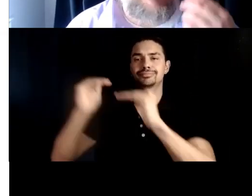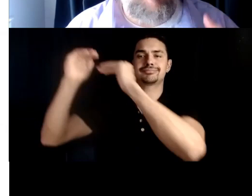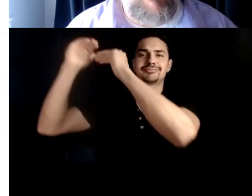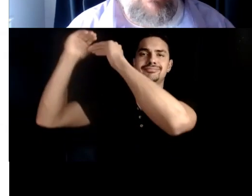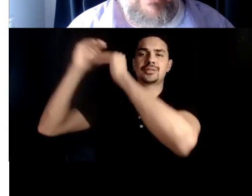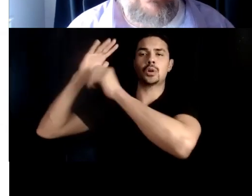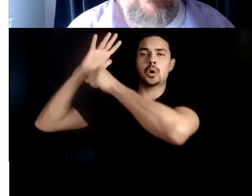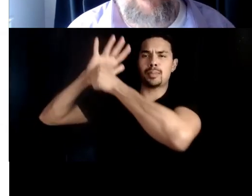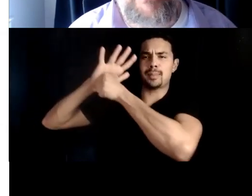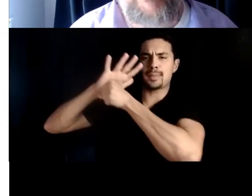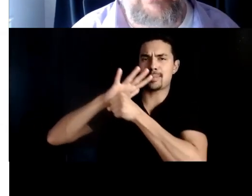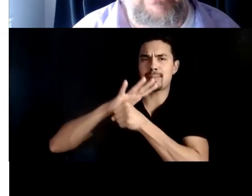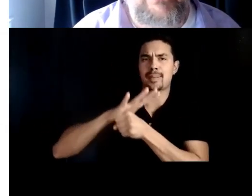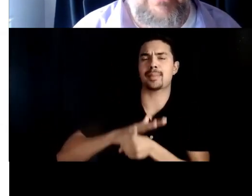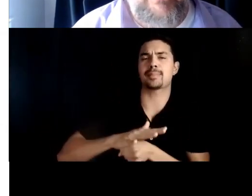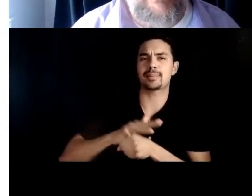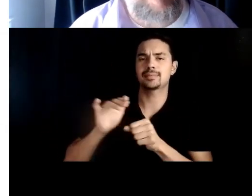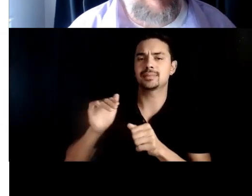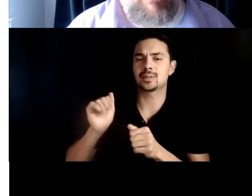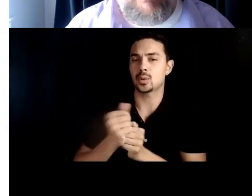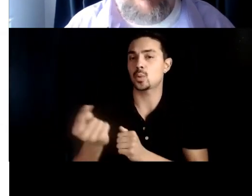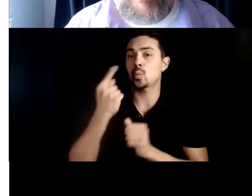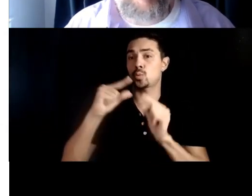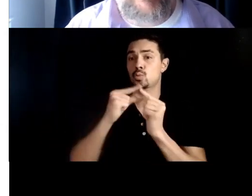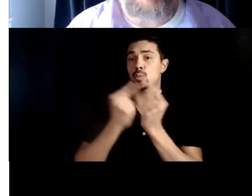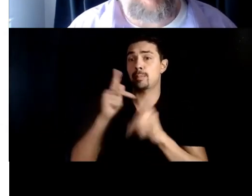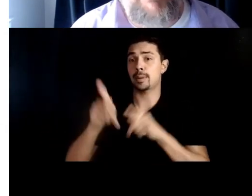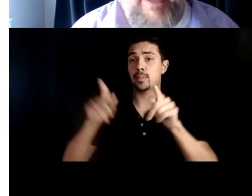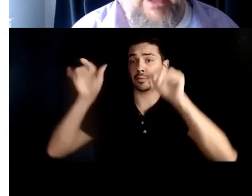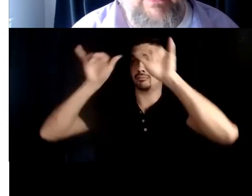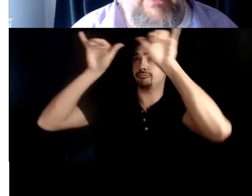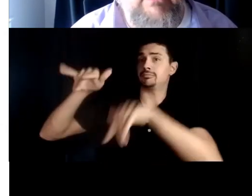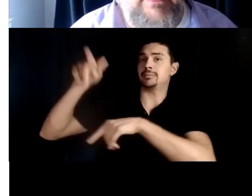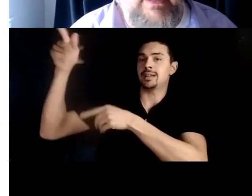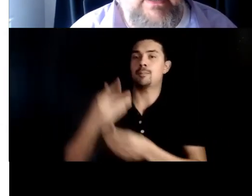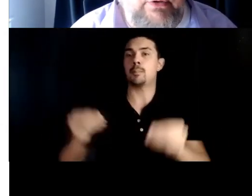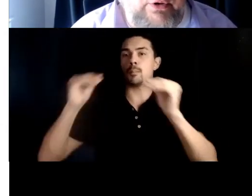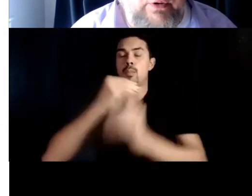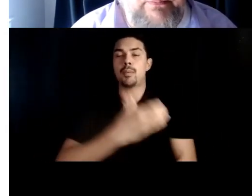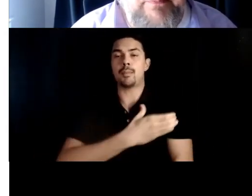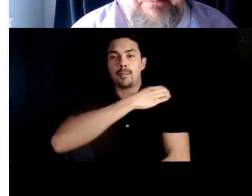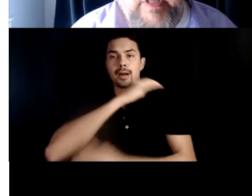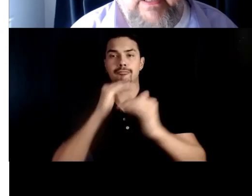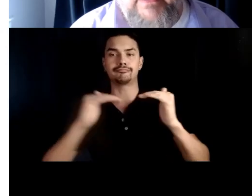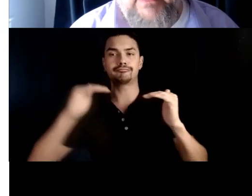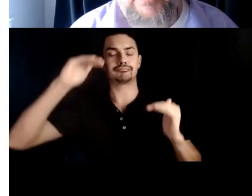where one group of people automatically has more power than another group.